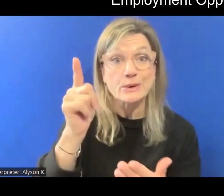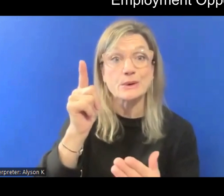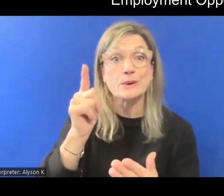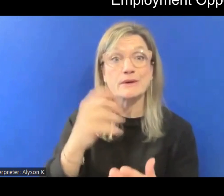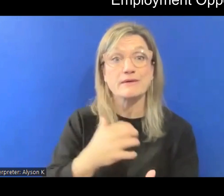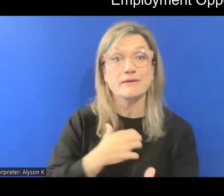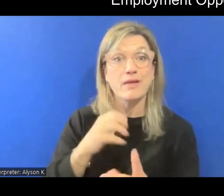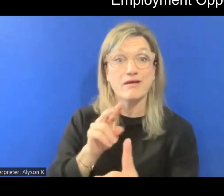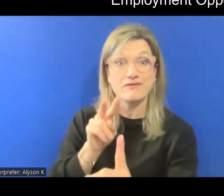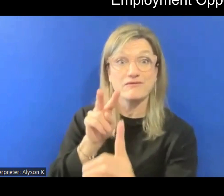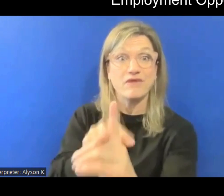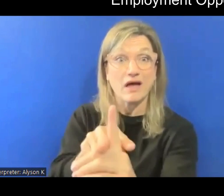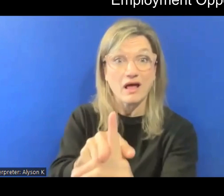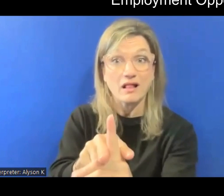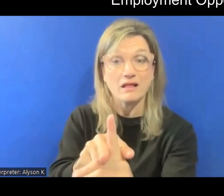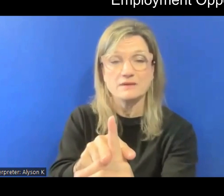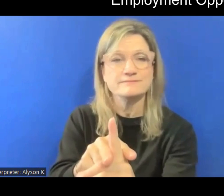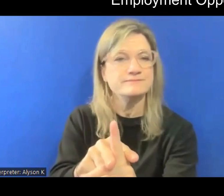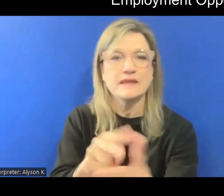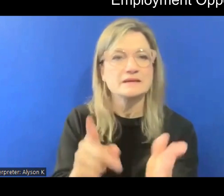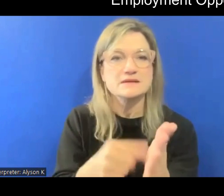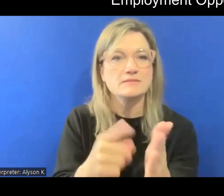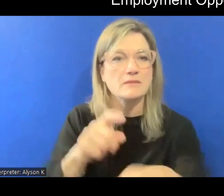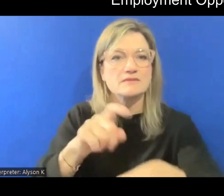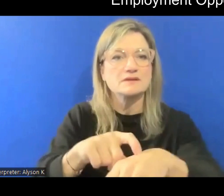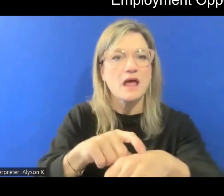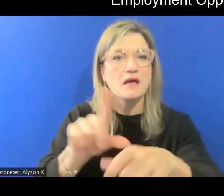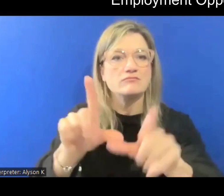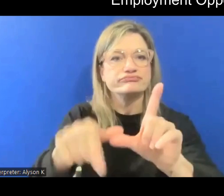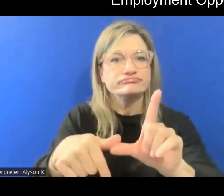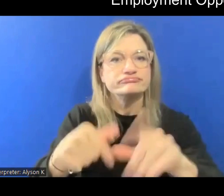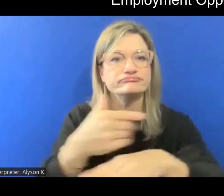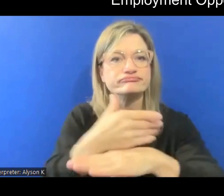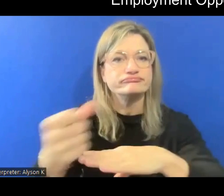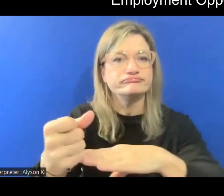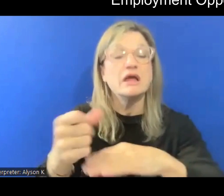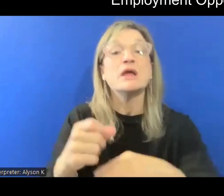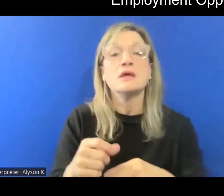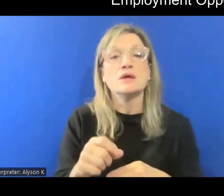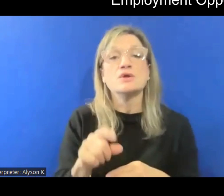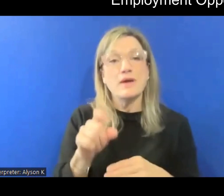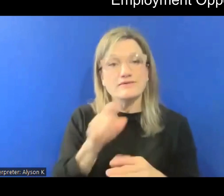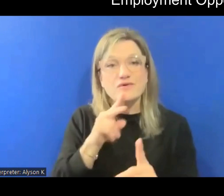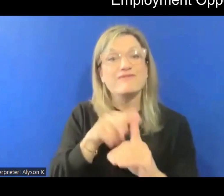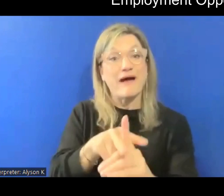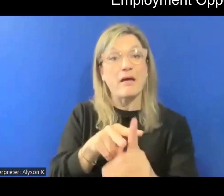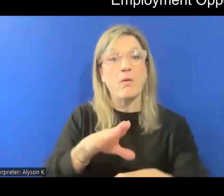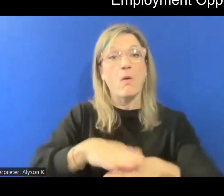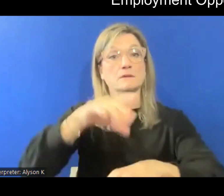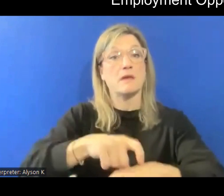you will not be able to bring the complaint at all. So the important thing is to file it on time.